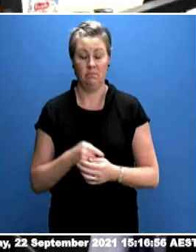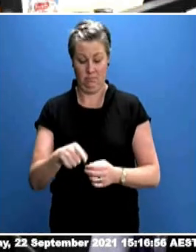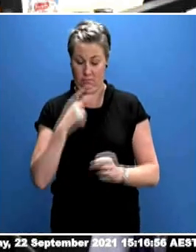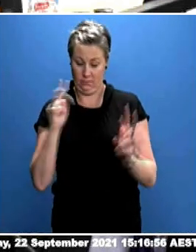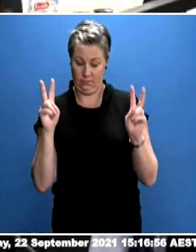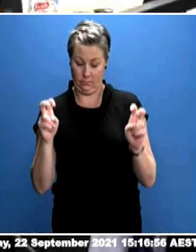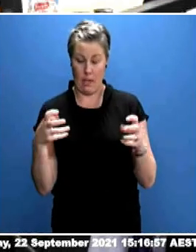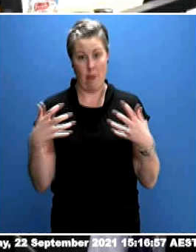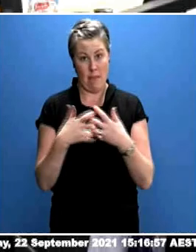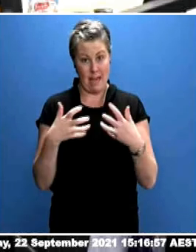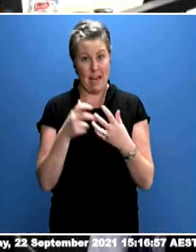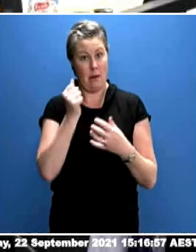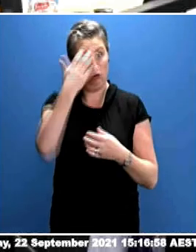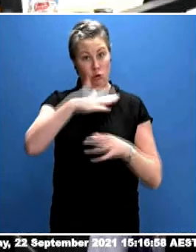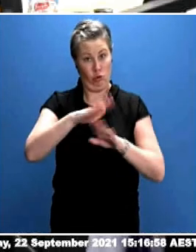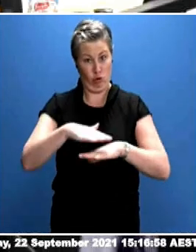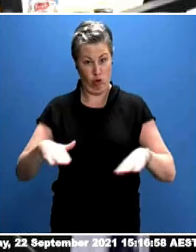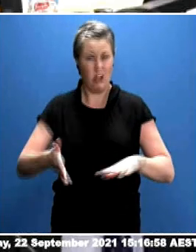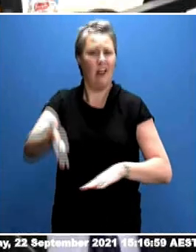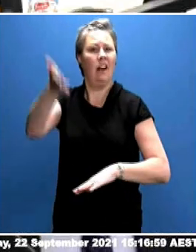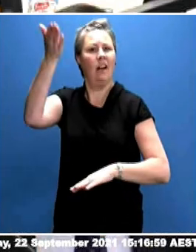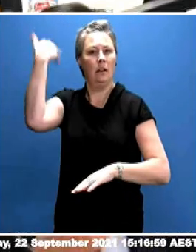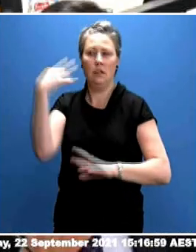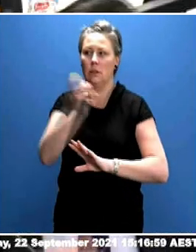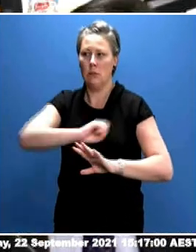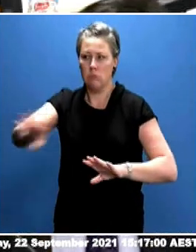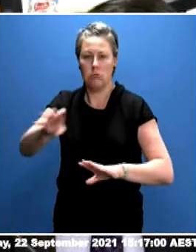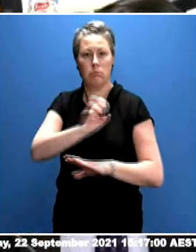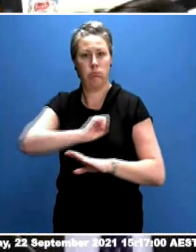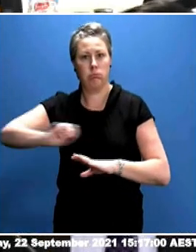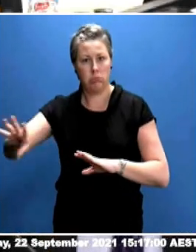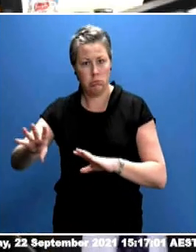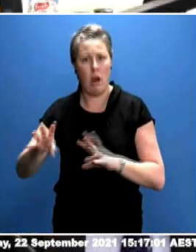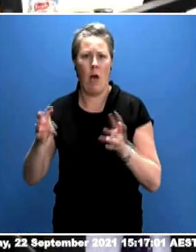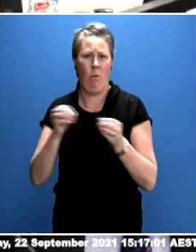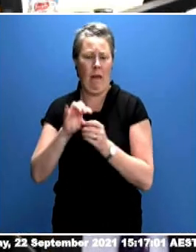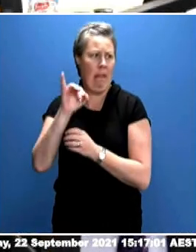Many Aboriginal Children were sent to these institutions and a number have recorded their traumatic and abusive experiences.